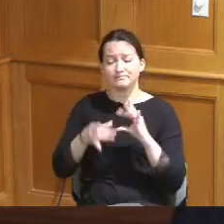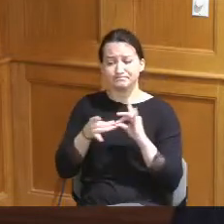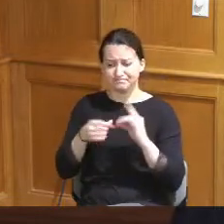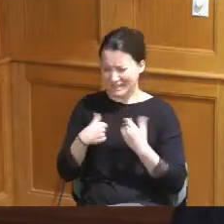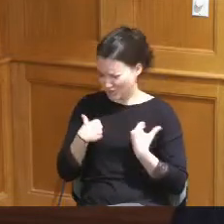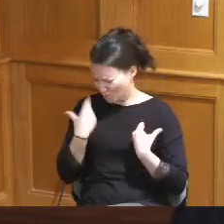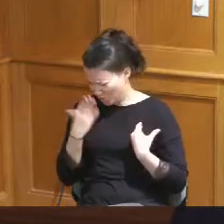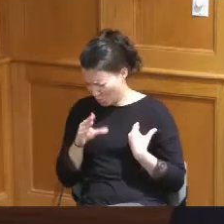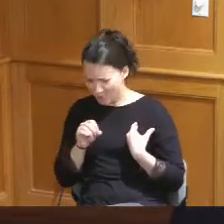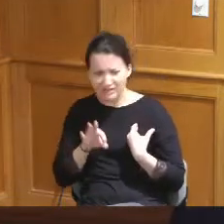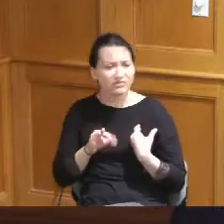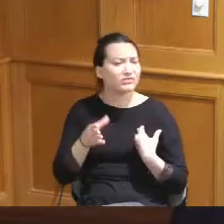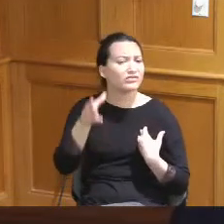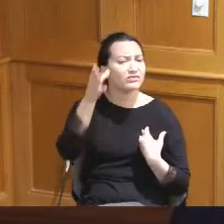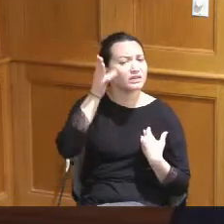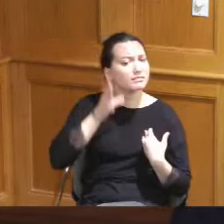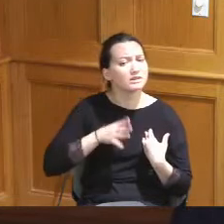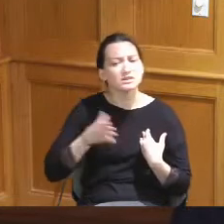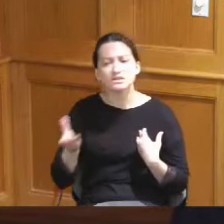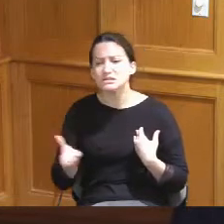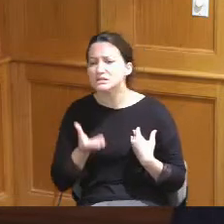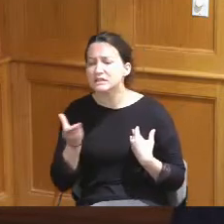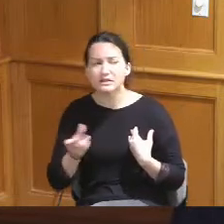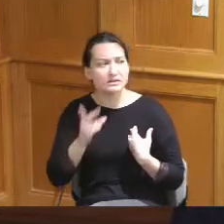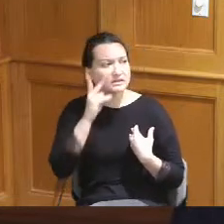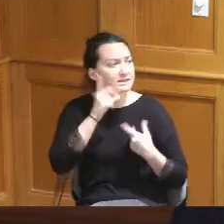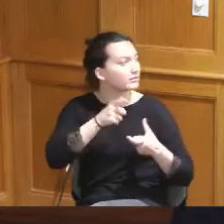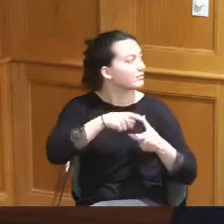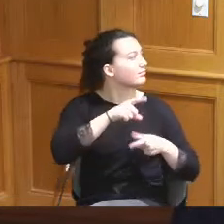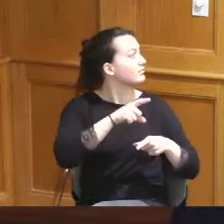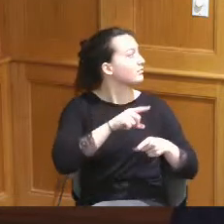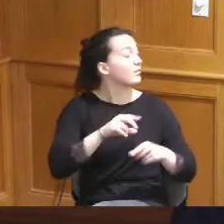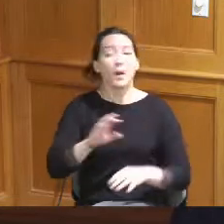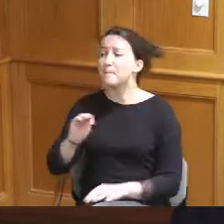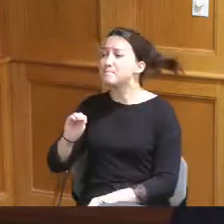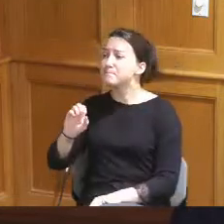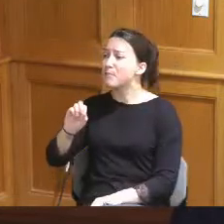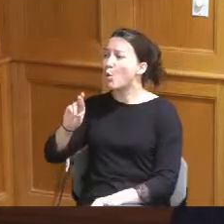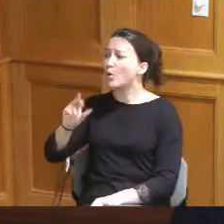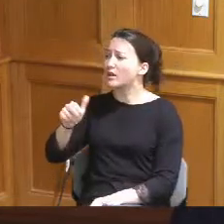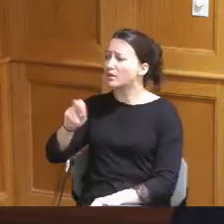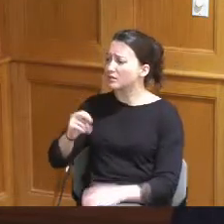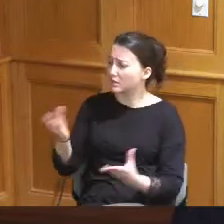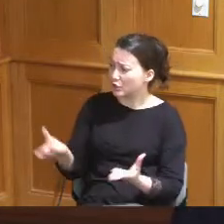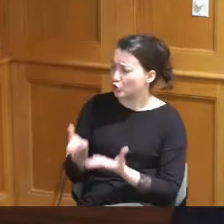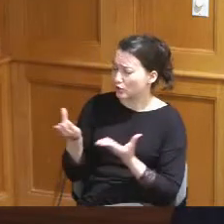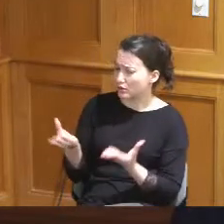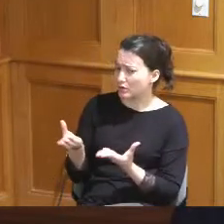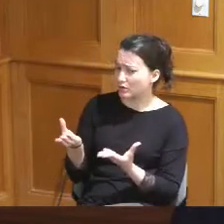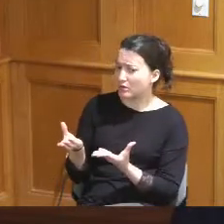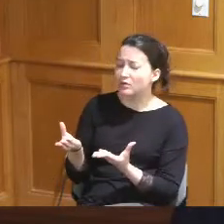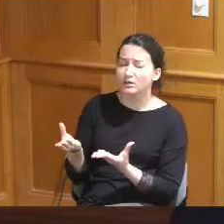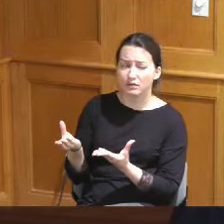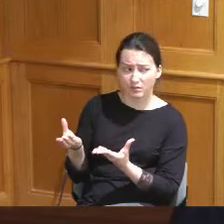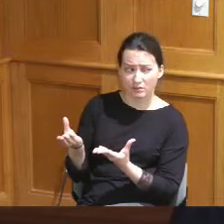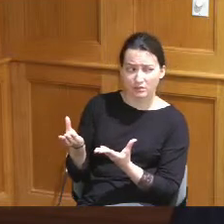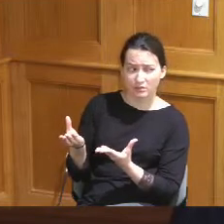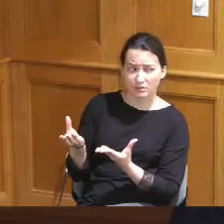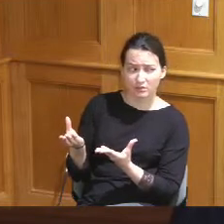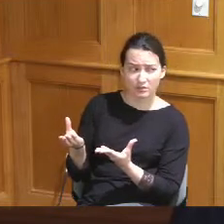that he's here because I don't have the pillar oh but I know Morgan is is here we have the hazard